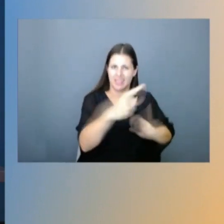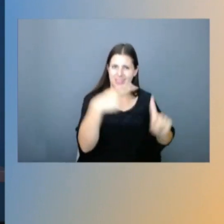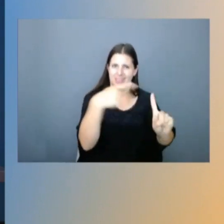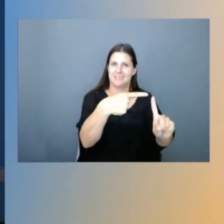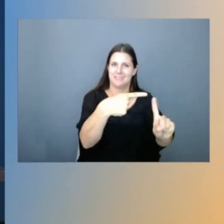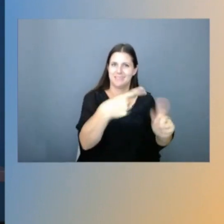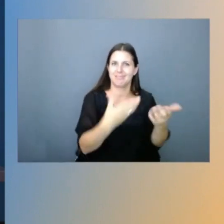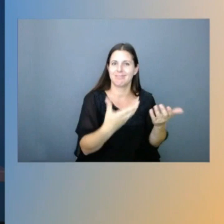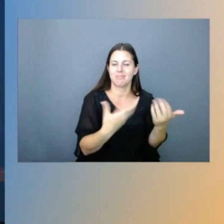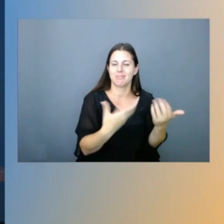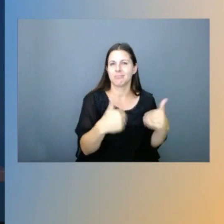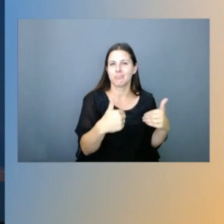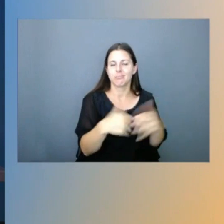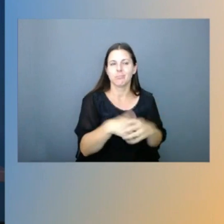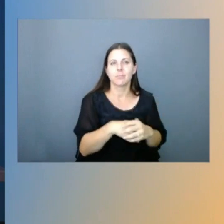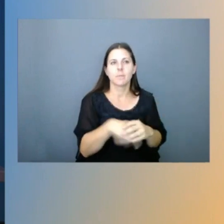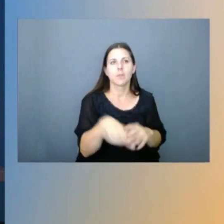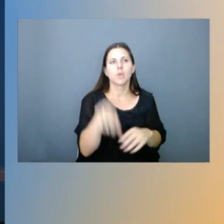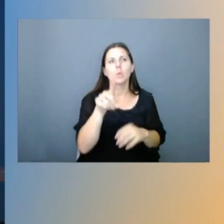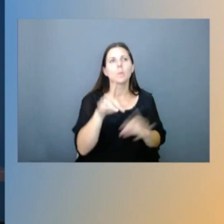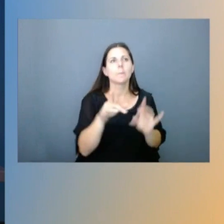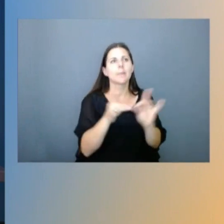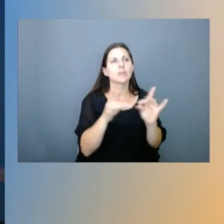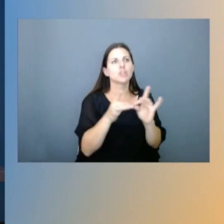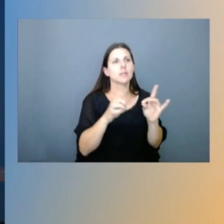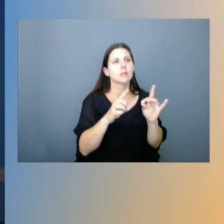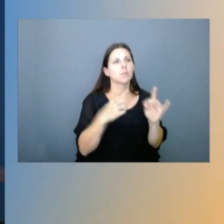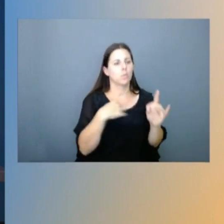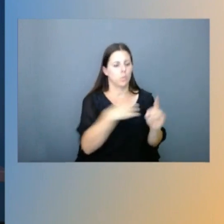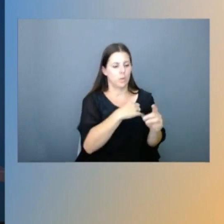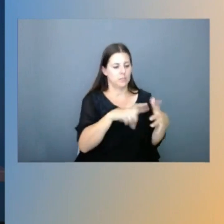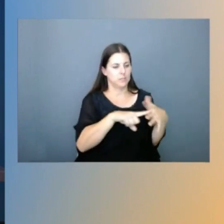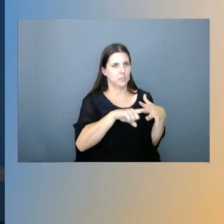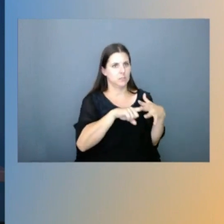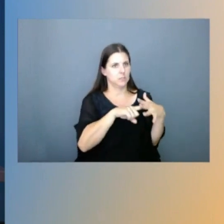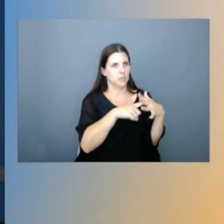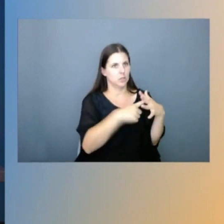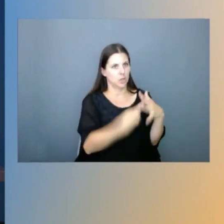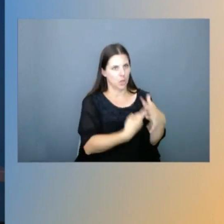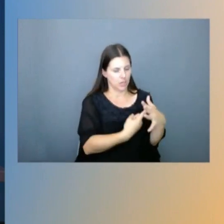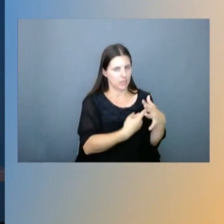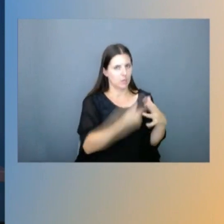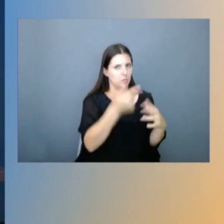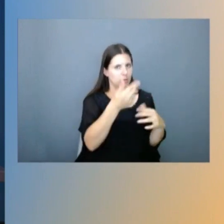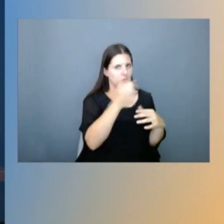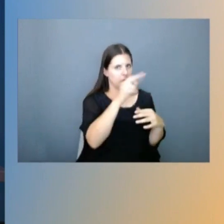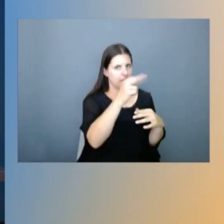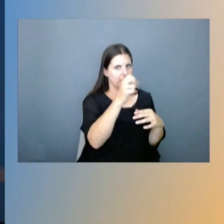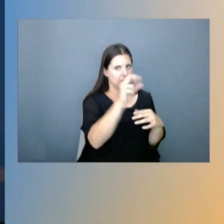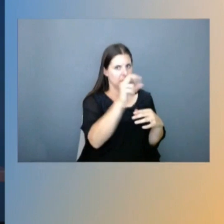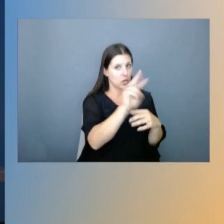and as you mentioned, that started with Graviton2, correct? - Yeah, and we keep on doing that with Graviton3